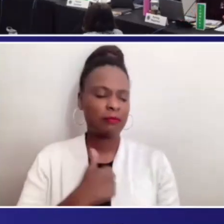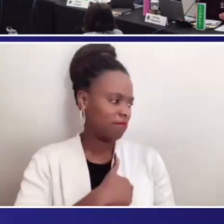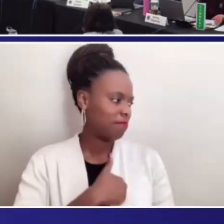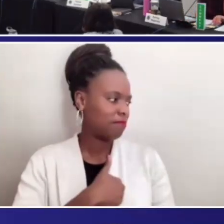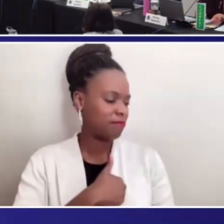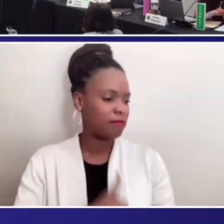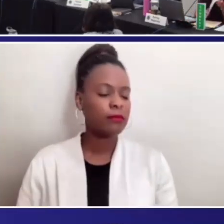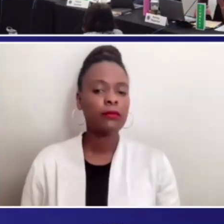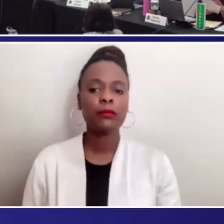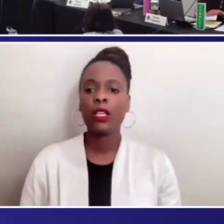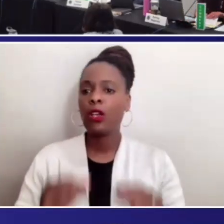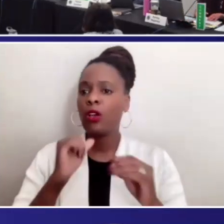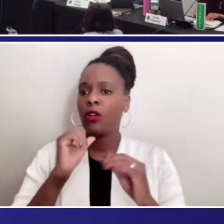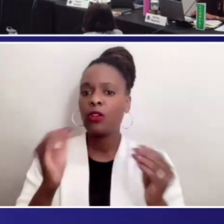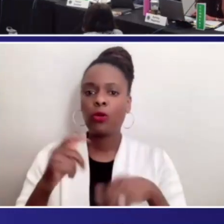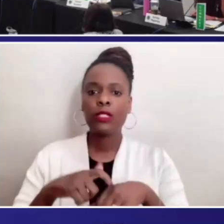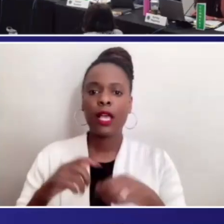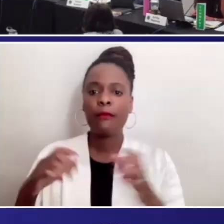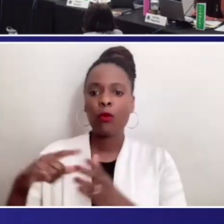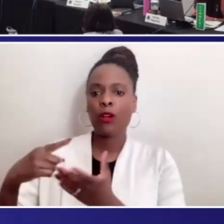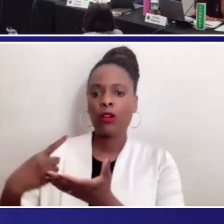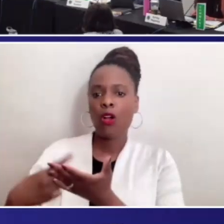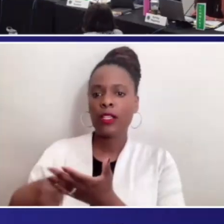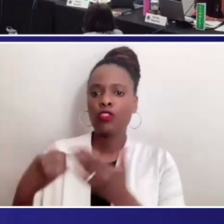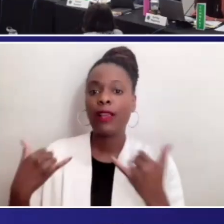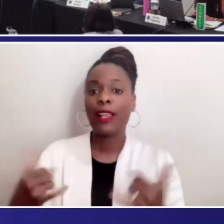We do not have time for a caucus right now unless you guys can do it in ten minutes.